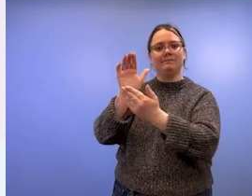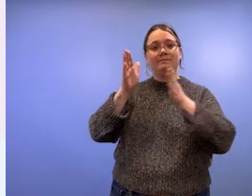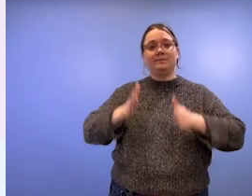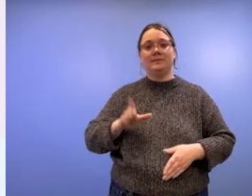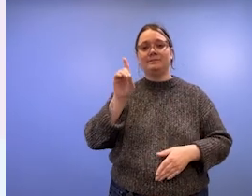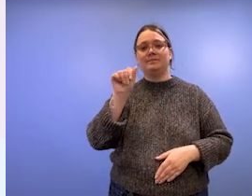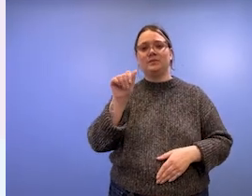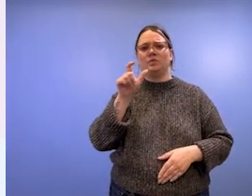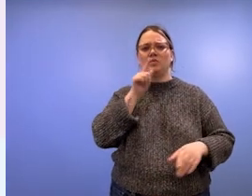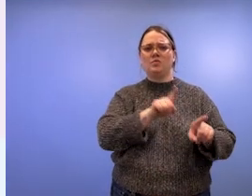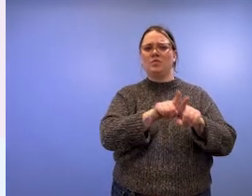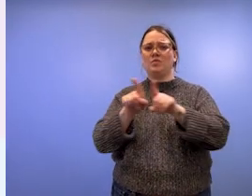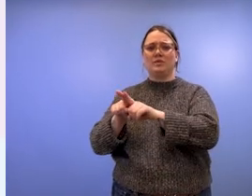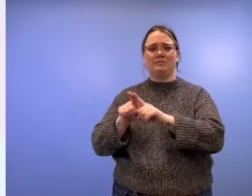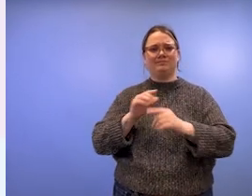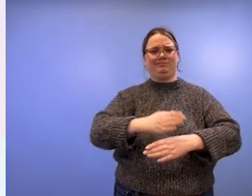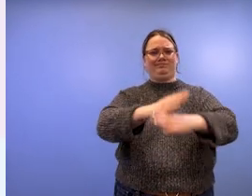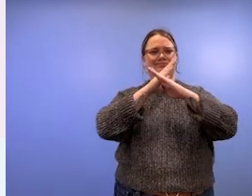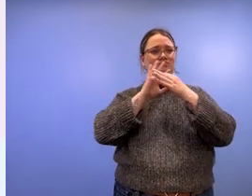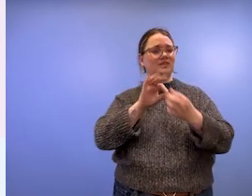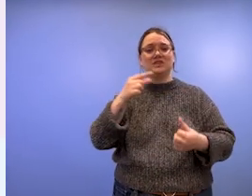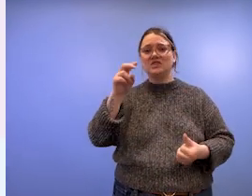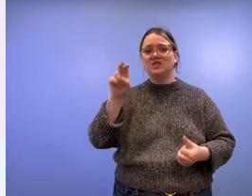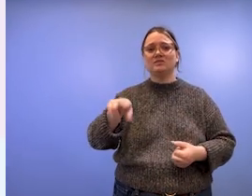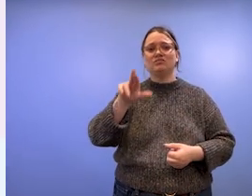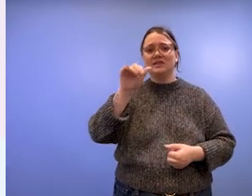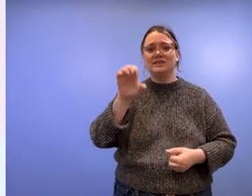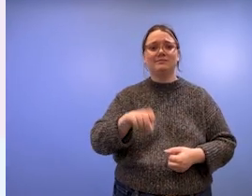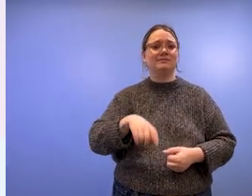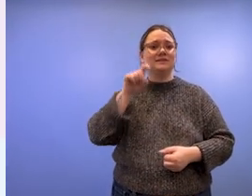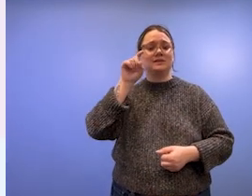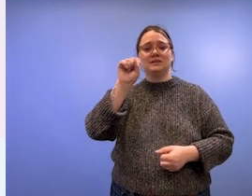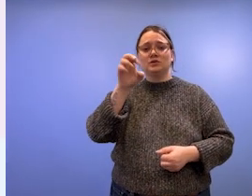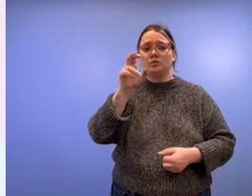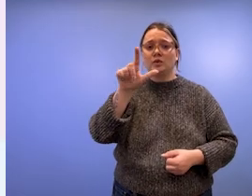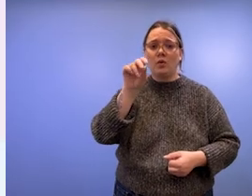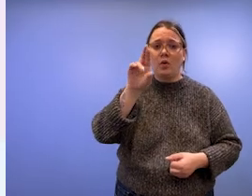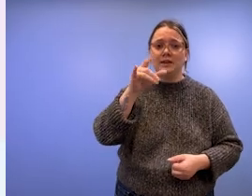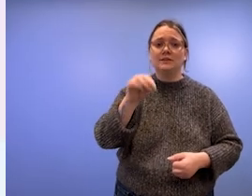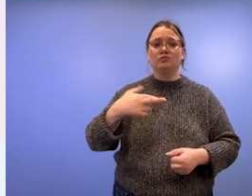experience barriers because of their gender, race, sexual orientation, religion, or other identities.